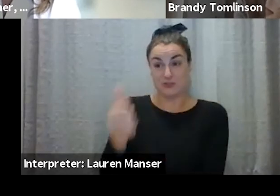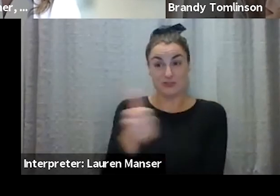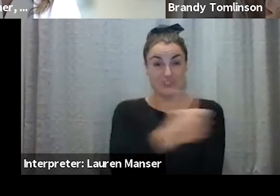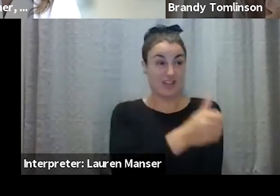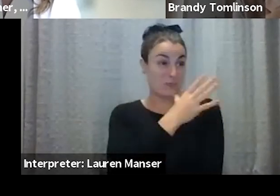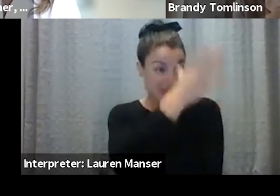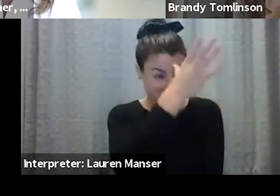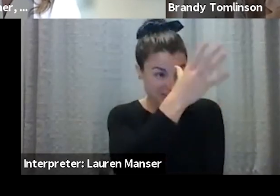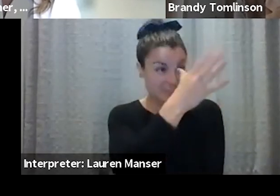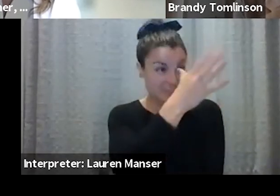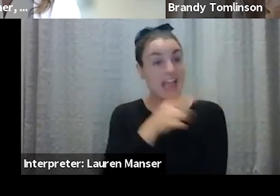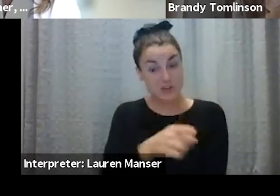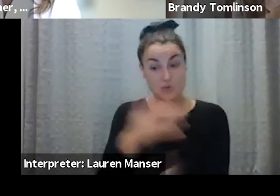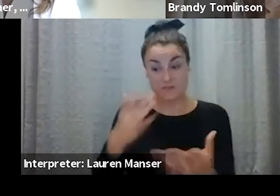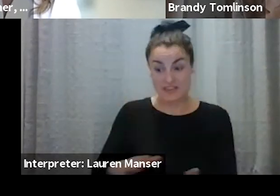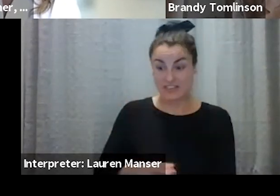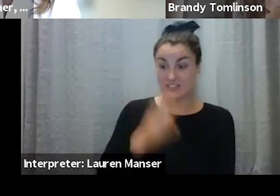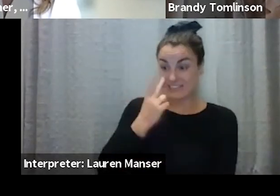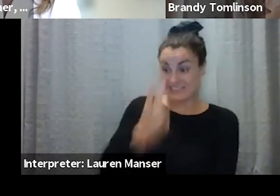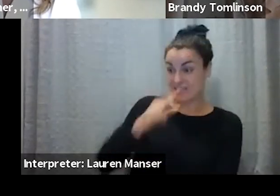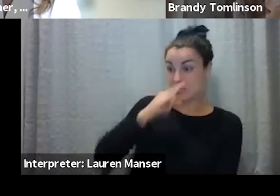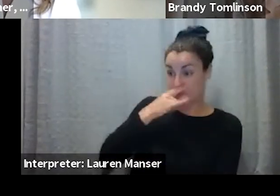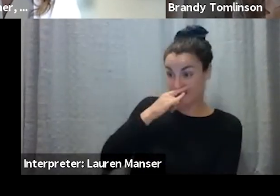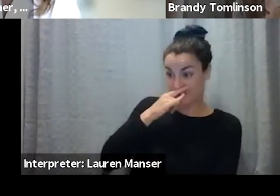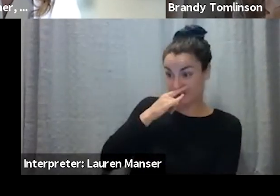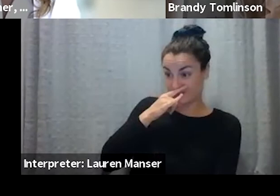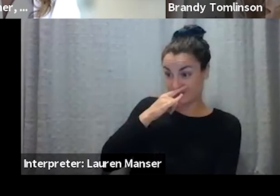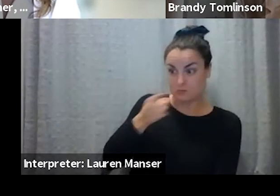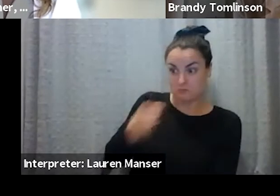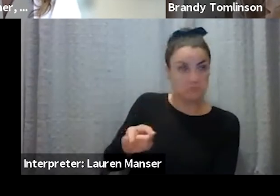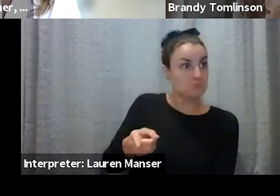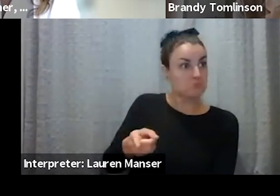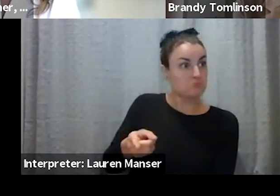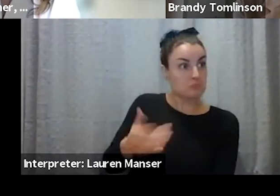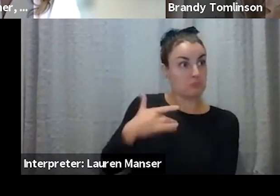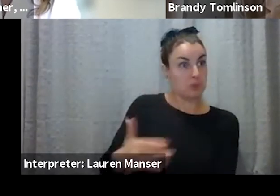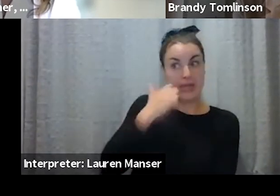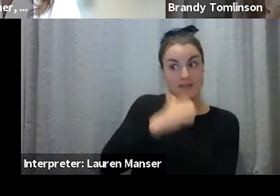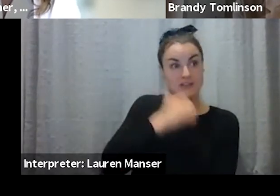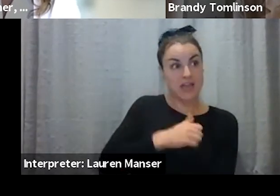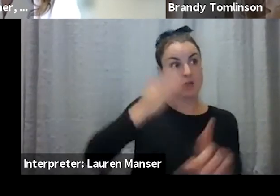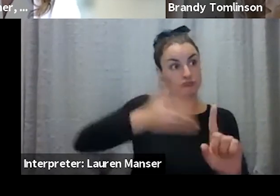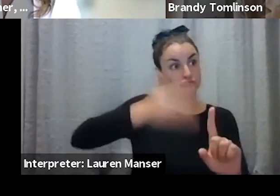go from being in a classroom setting every day, interacting with peers, having that really positive experience